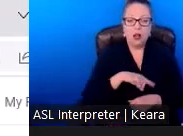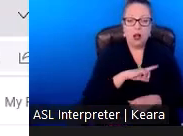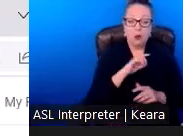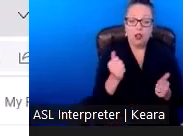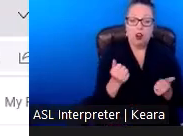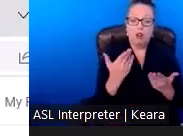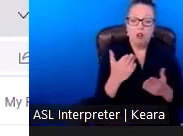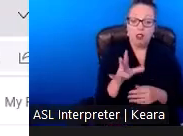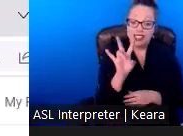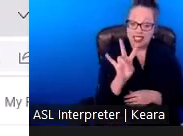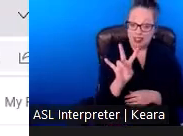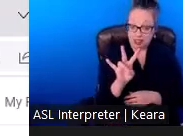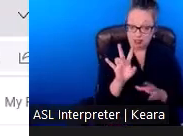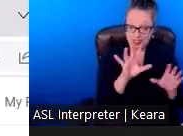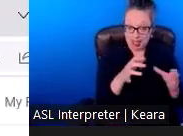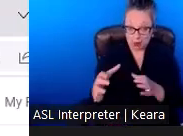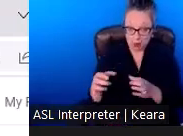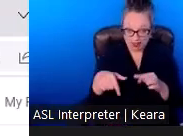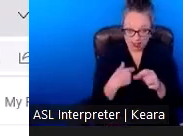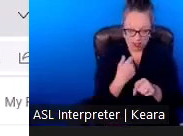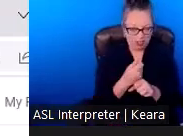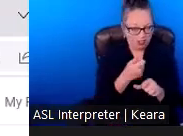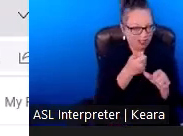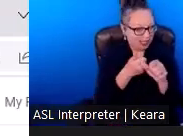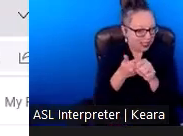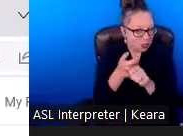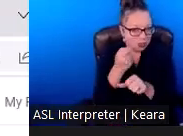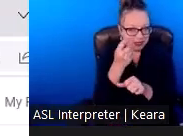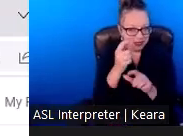this year and they each look a little bit different depending on those category-specific